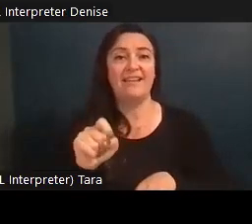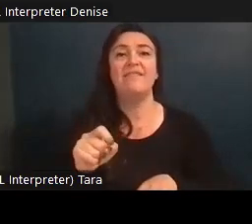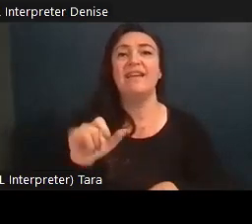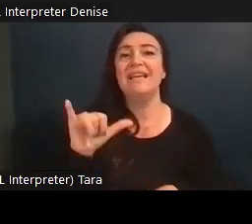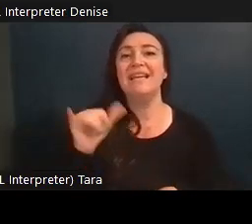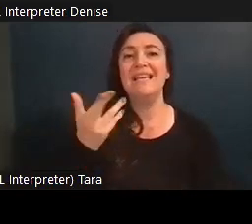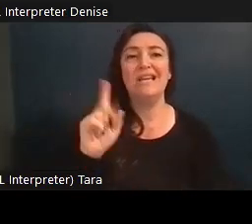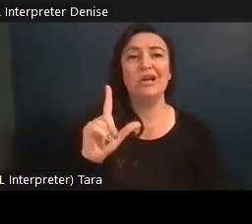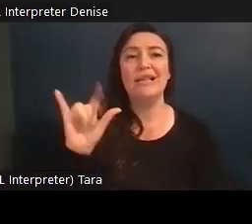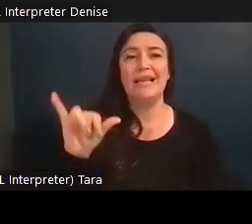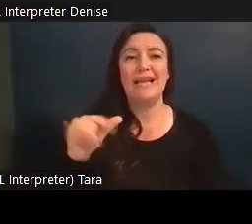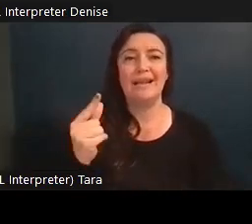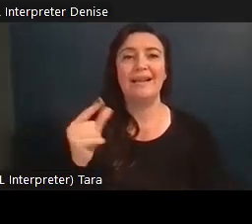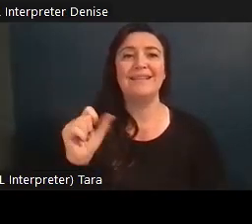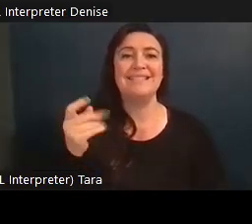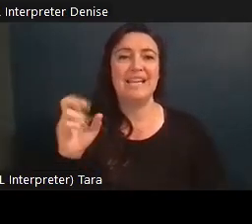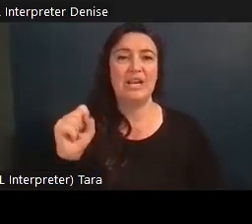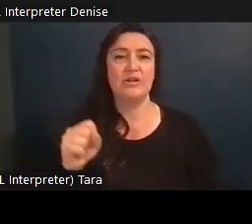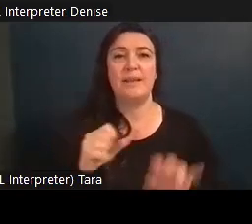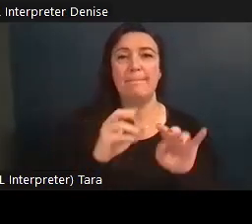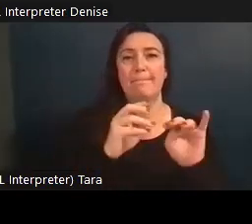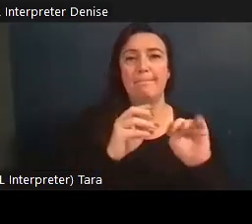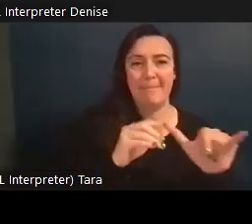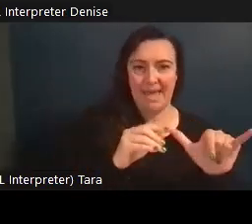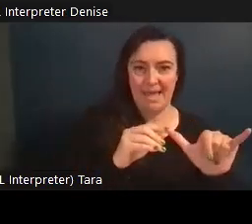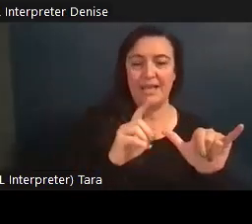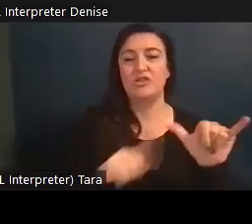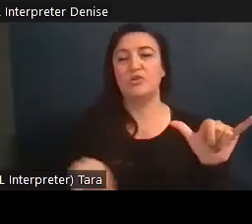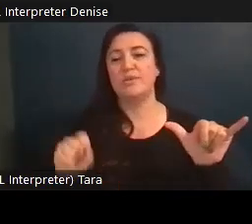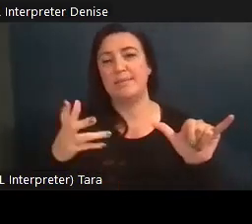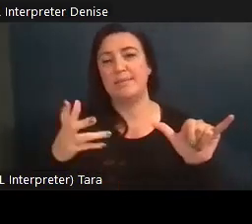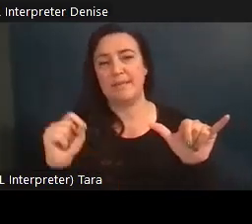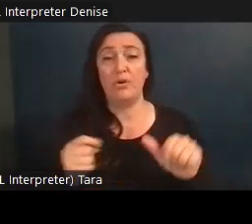On one set of those pastures the land was managed as sort of the